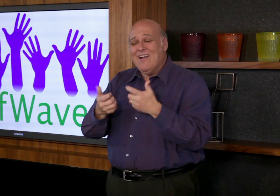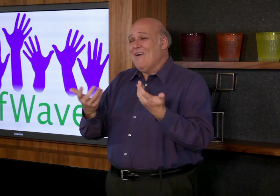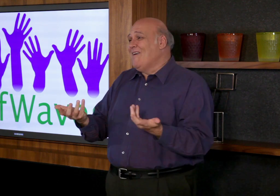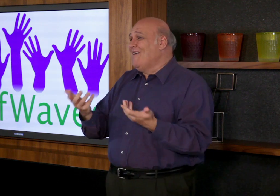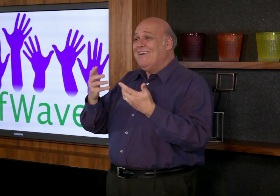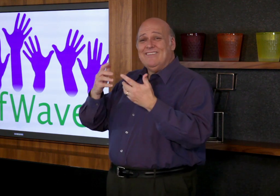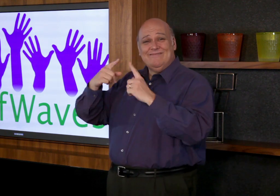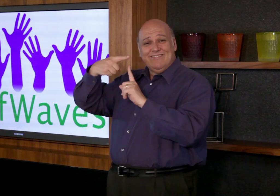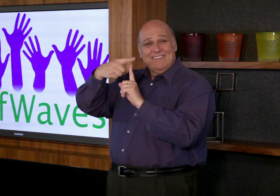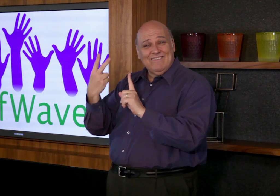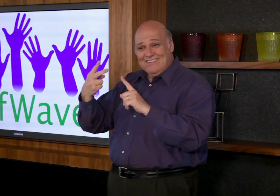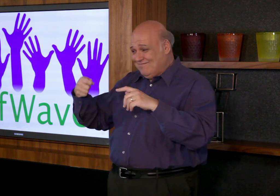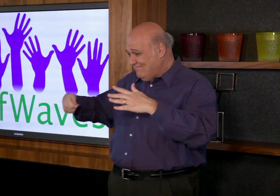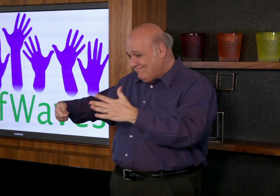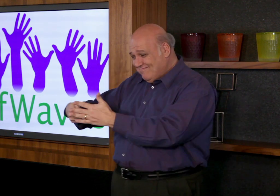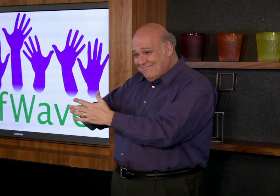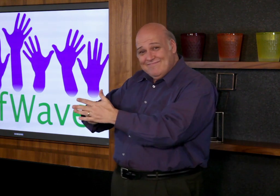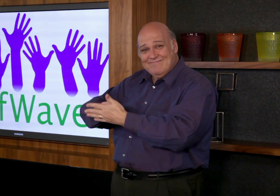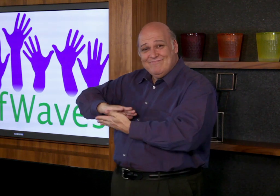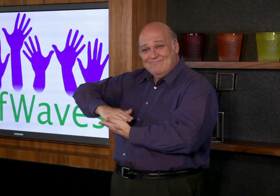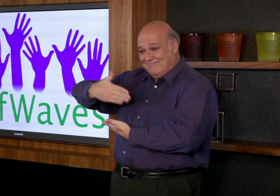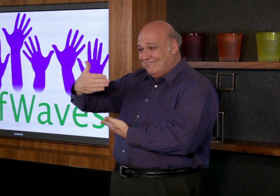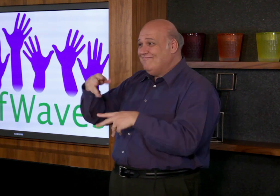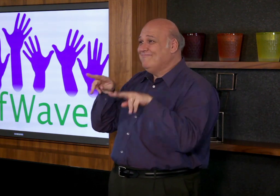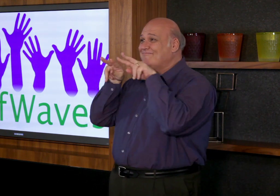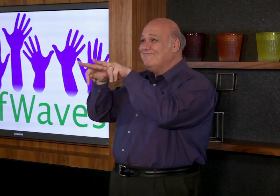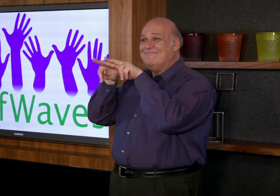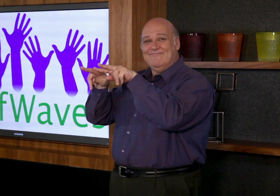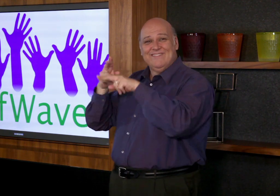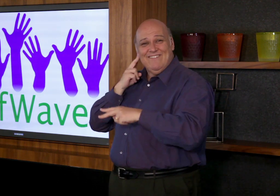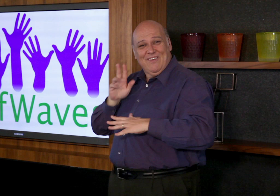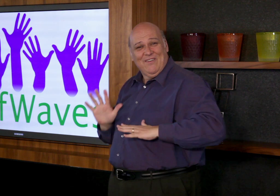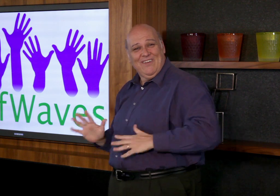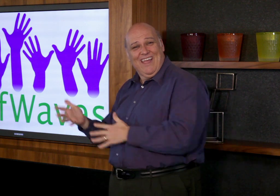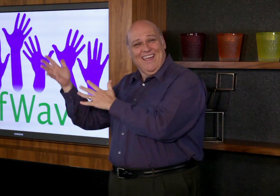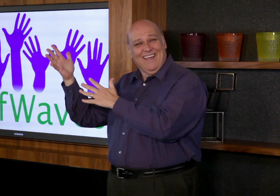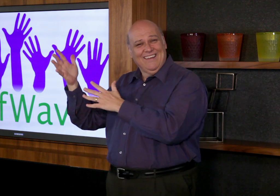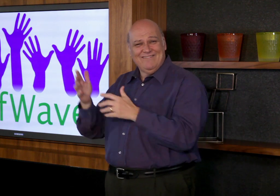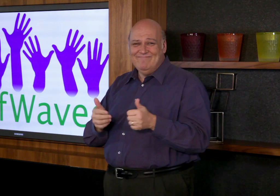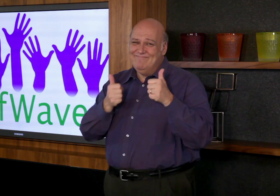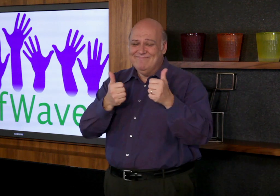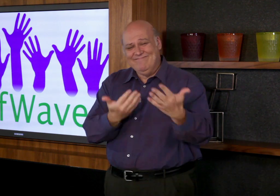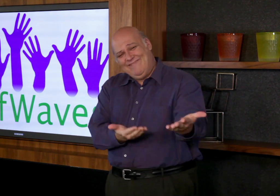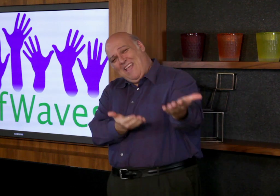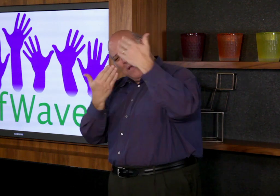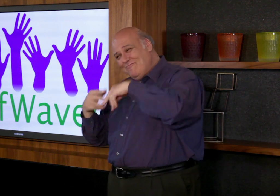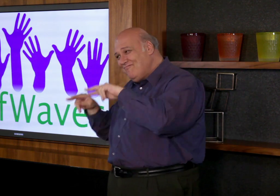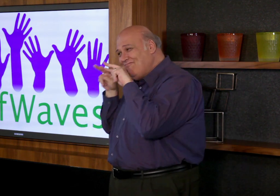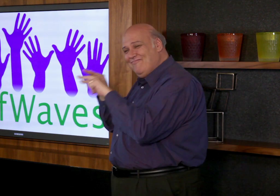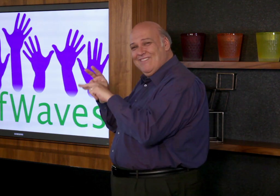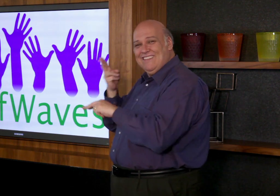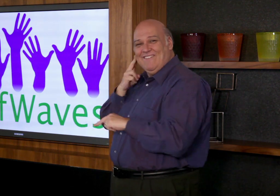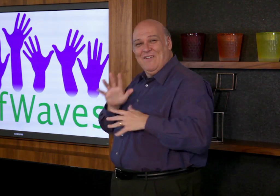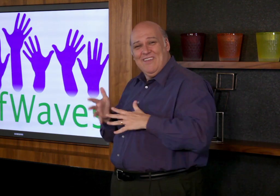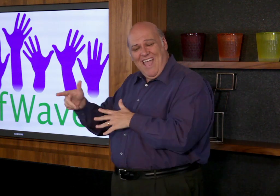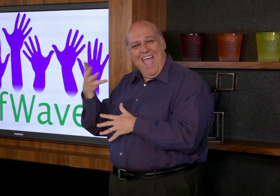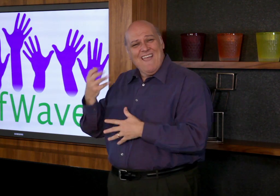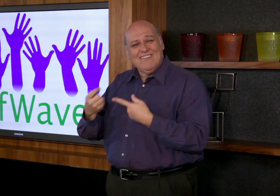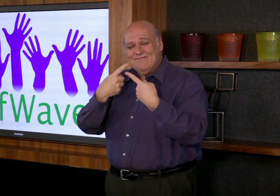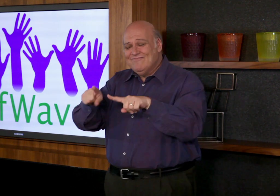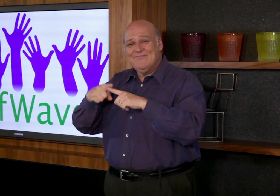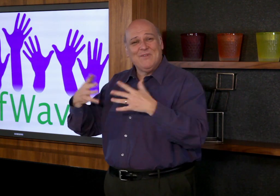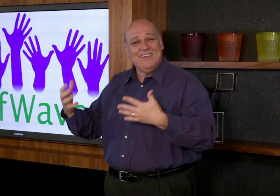website, mobile devices, television or on your laptops! Come and enjoy DeafWaves... with something